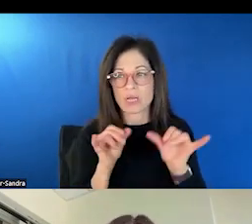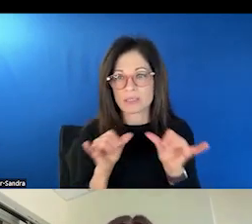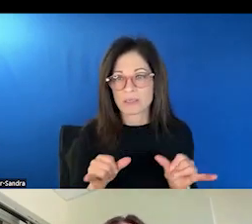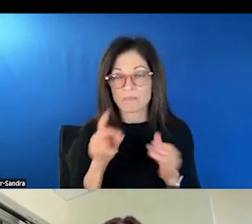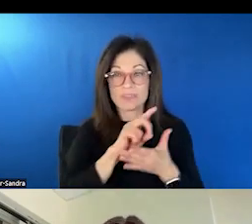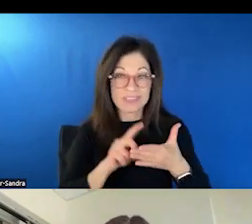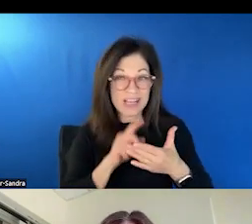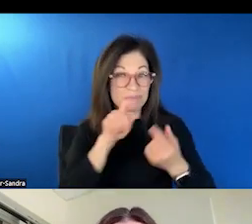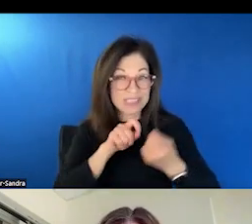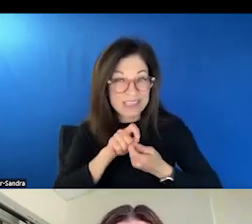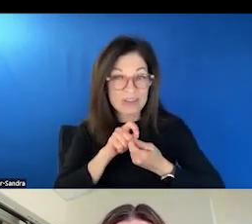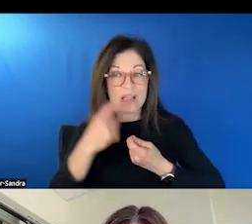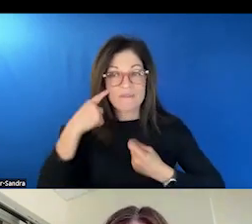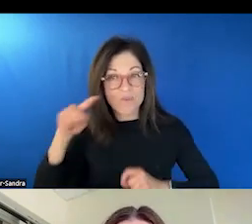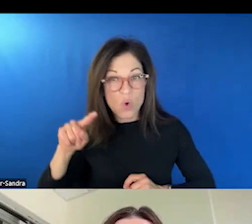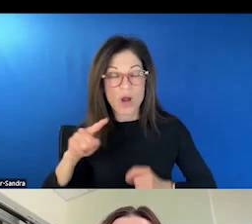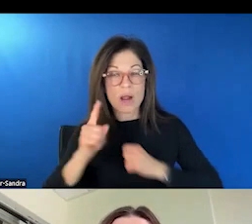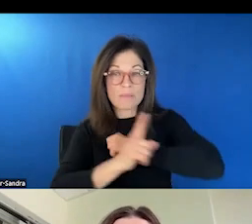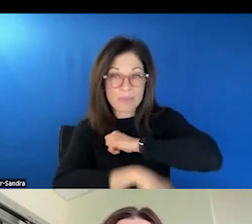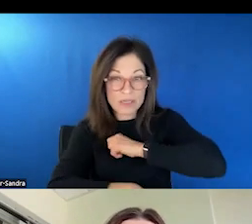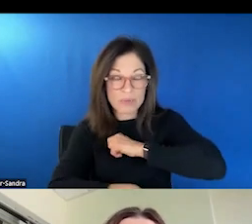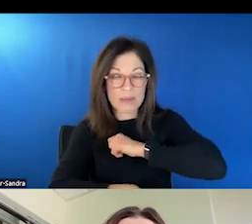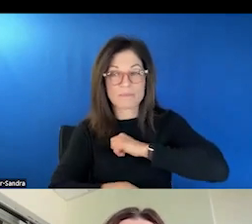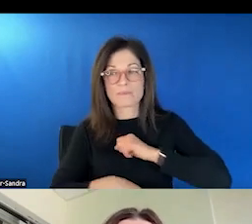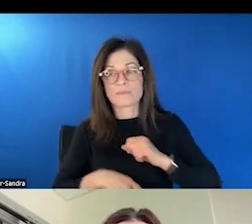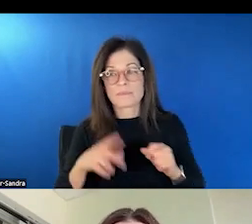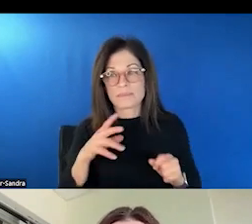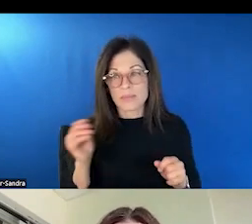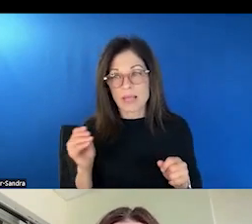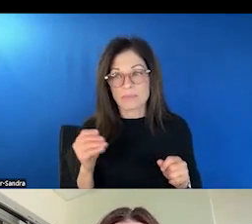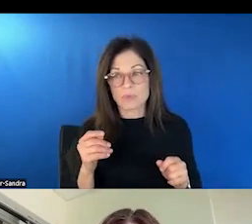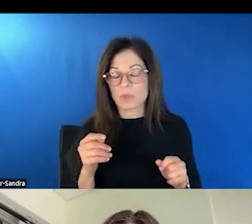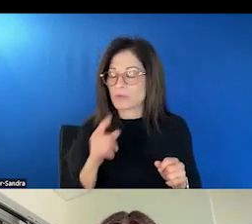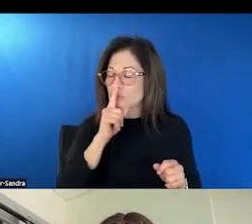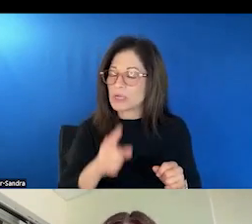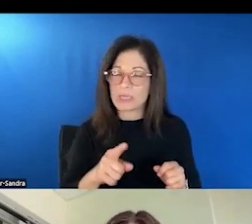SPECIFICALLY FOR PUNITIVE PUNISHMENT AND WE NEED A SYSTEM THAT IS